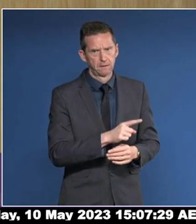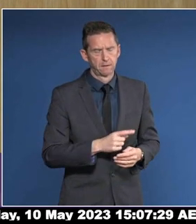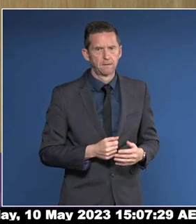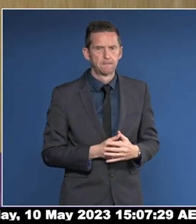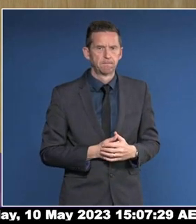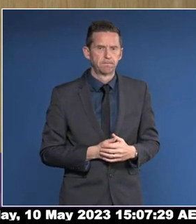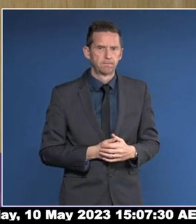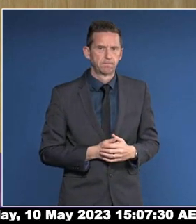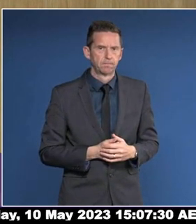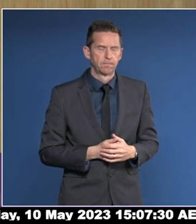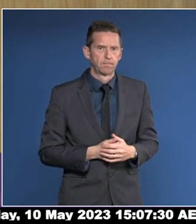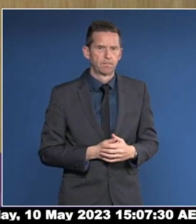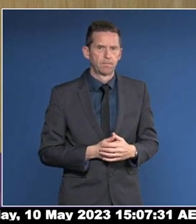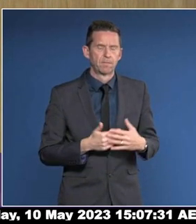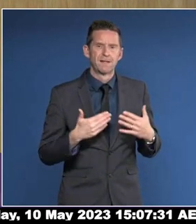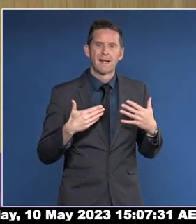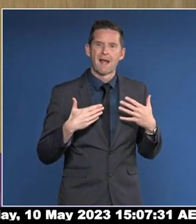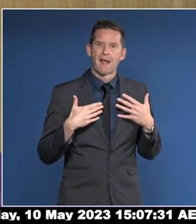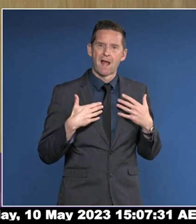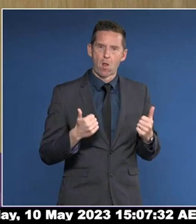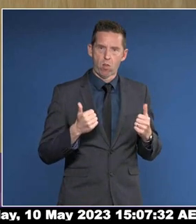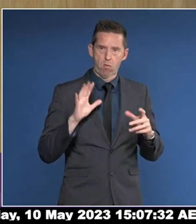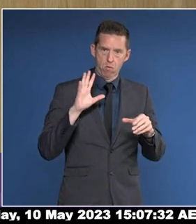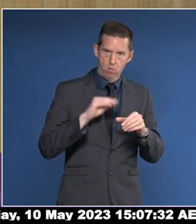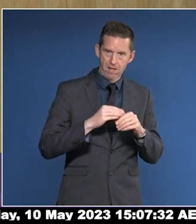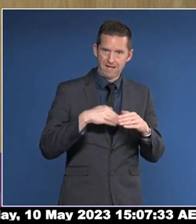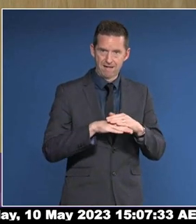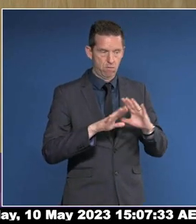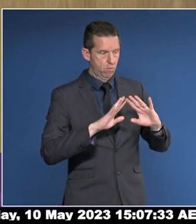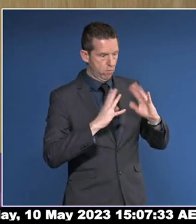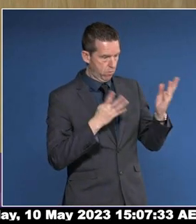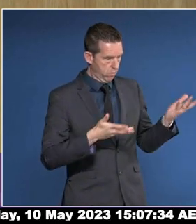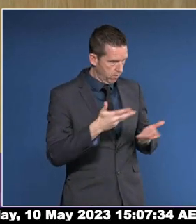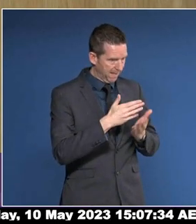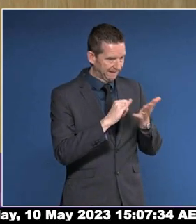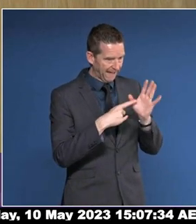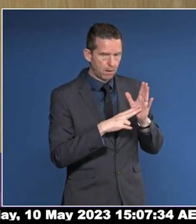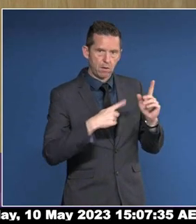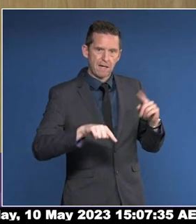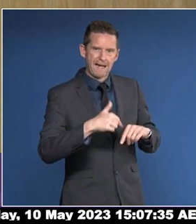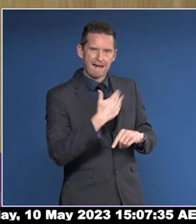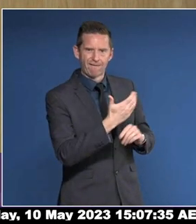Health participation in the SCAN process is to provide expert advice and support to the